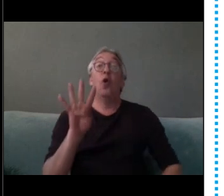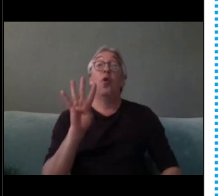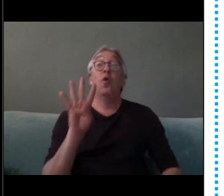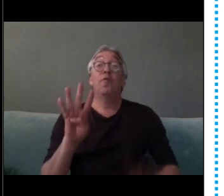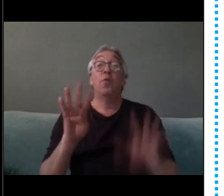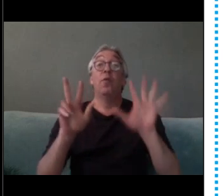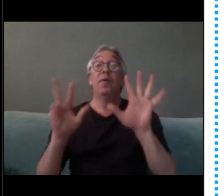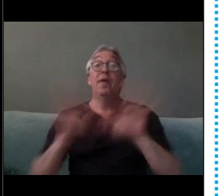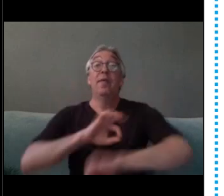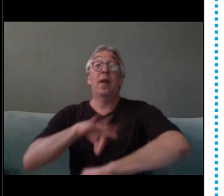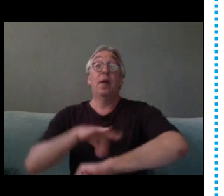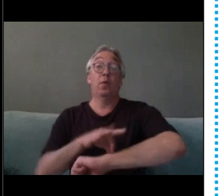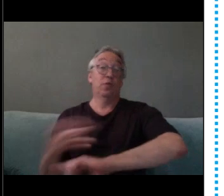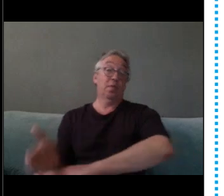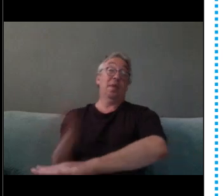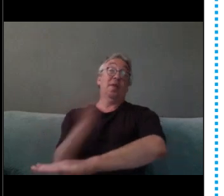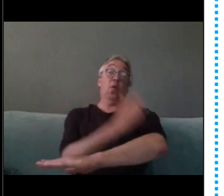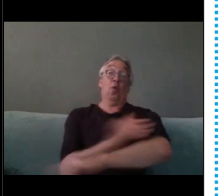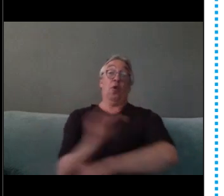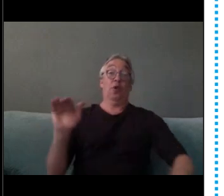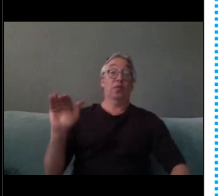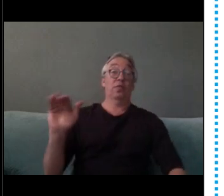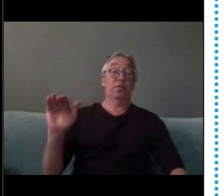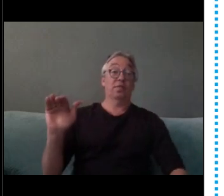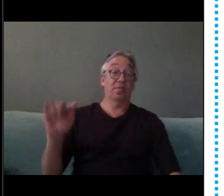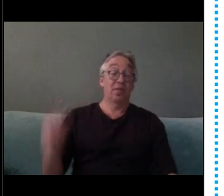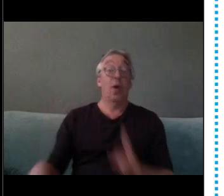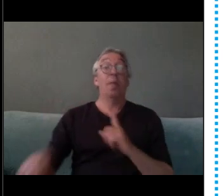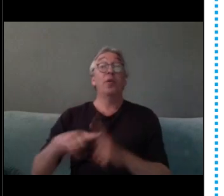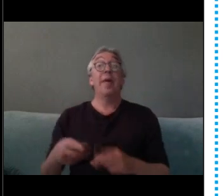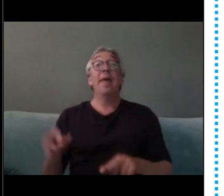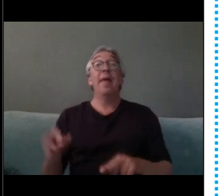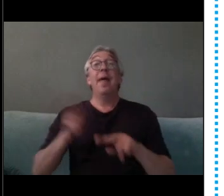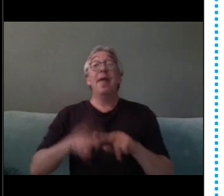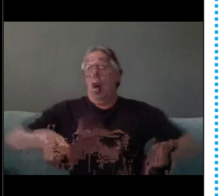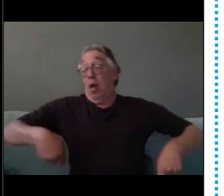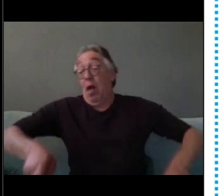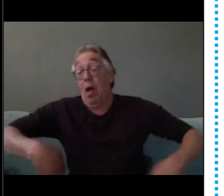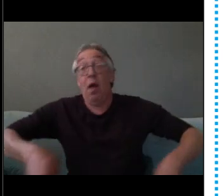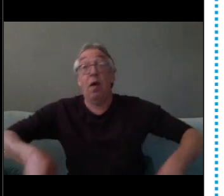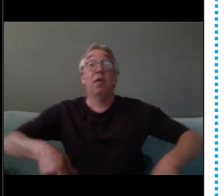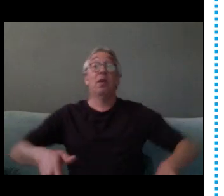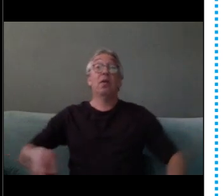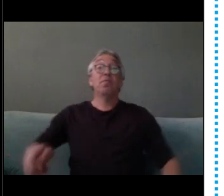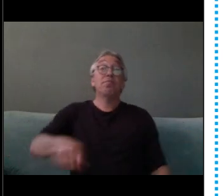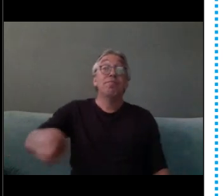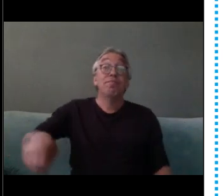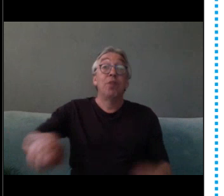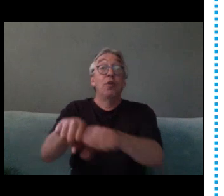so unlike in the air regulation we discussed. Next mode of transport is...